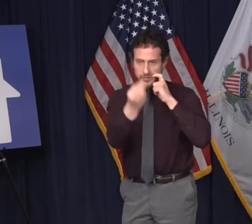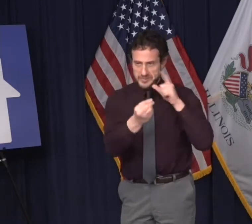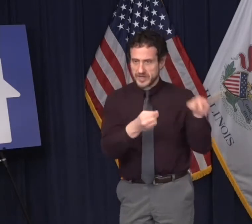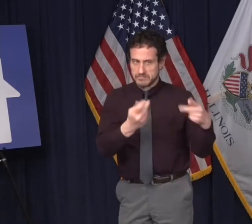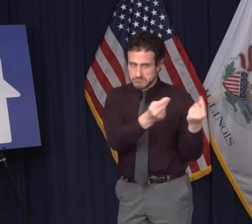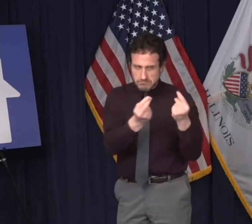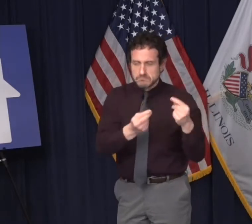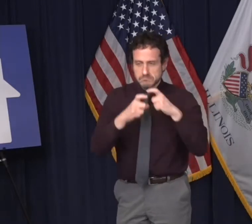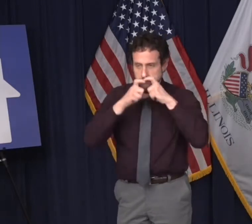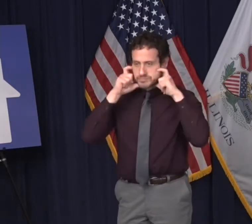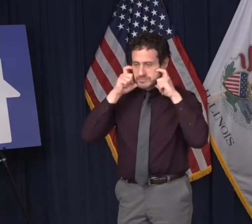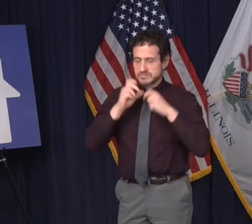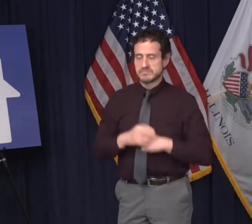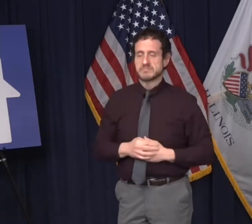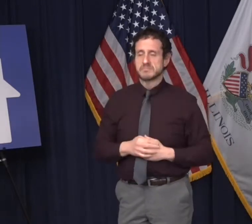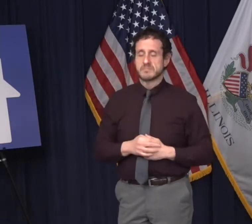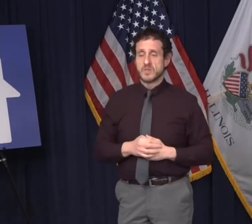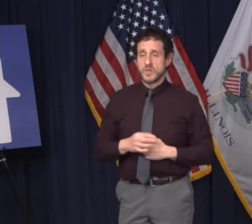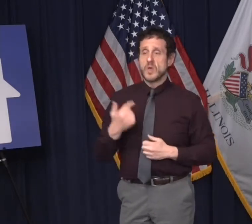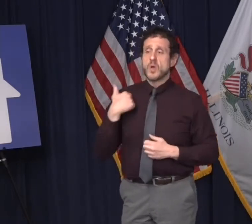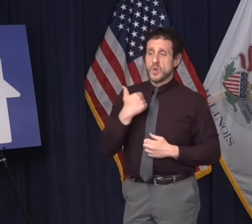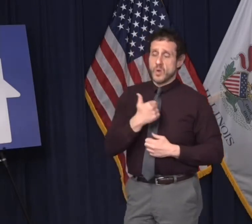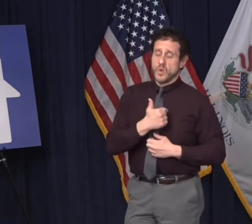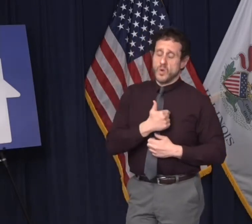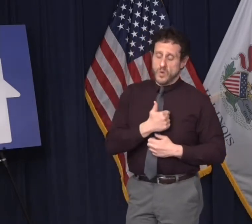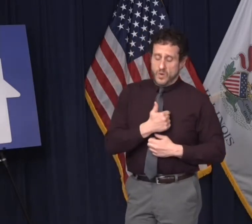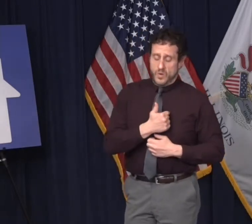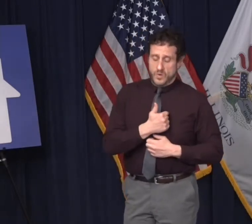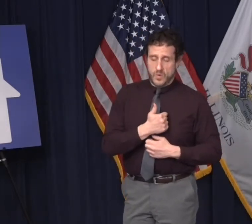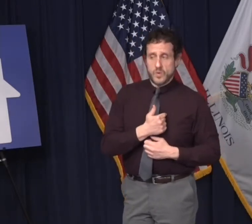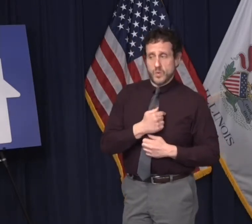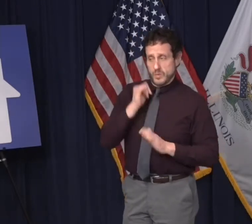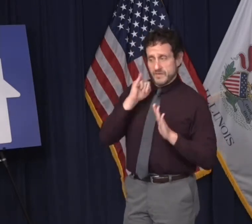ALREADY WE'VE IDENTIFIED GROUPS OF ILLINOIS RESIDENTS QUICKLY